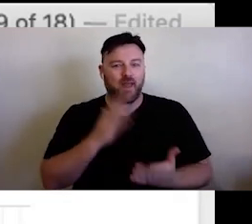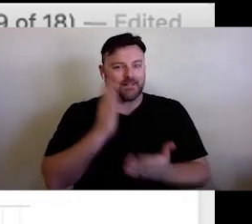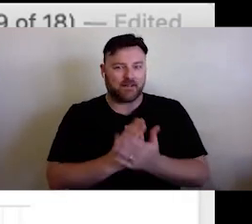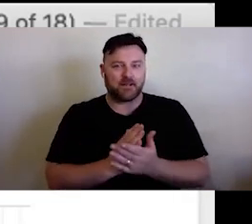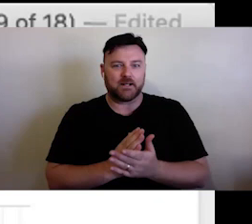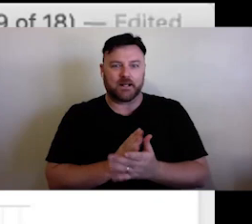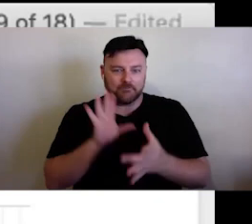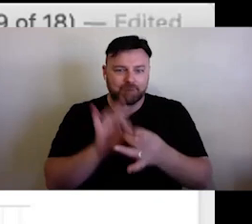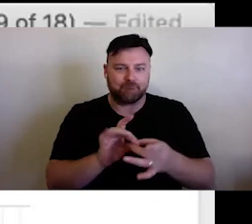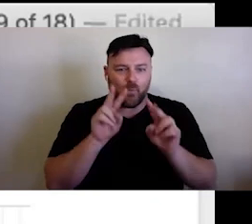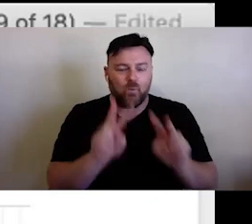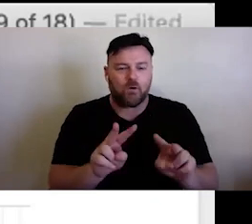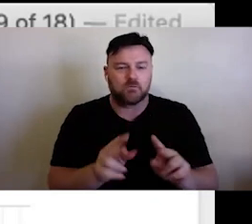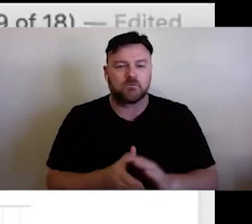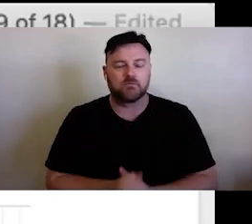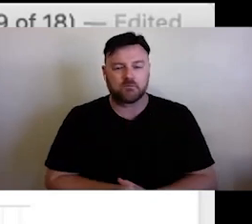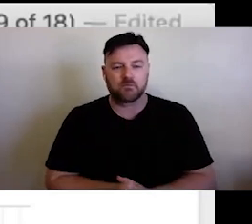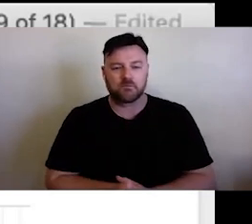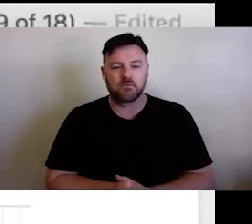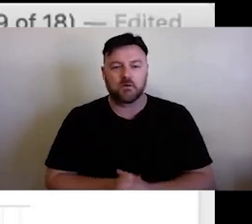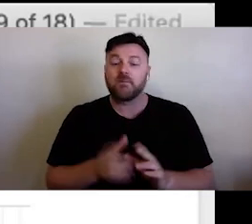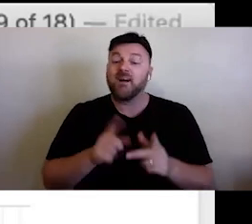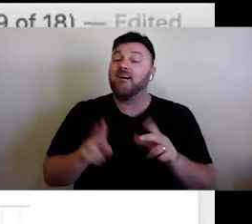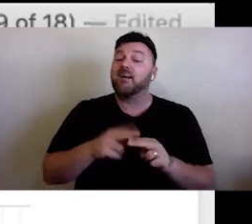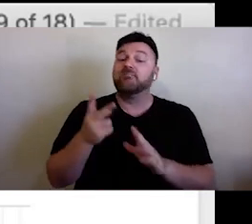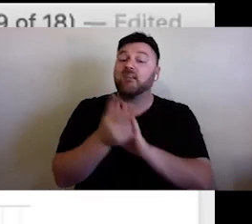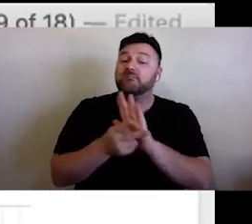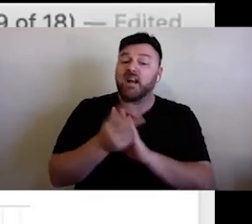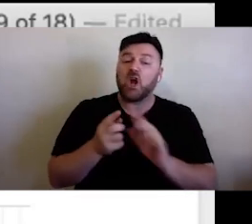permanently doesn't have that some urgency to go and see it. It becomes